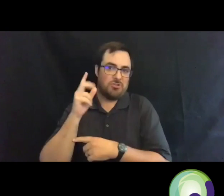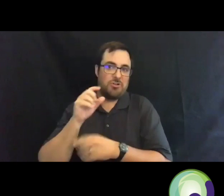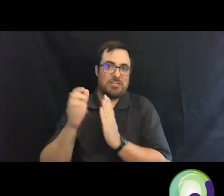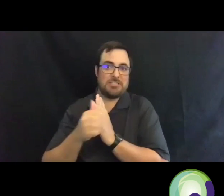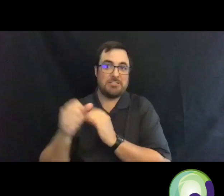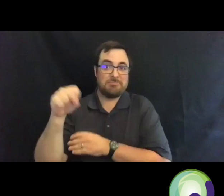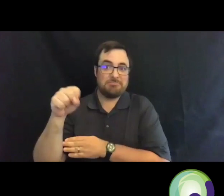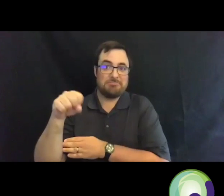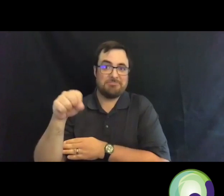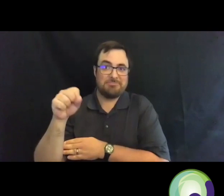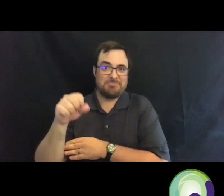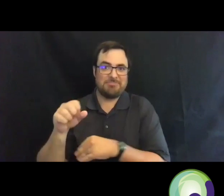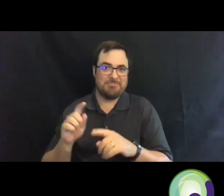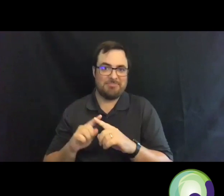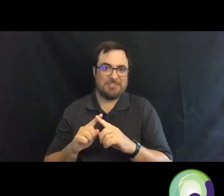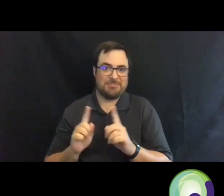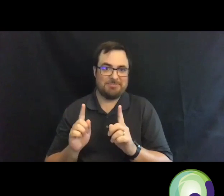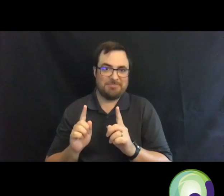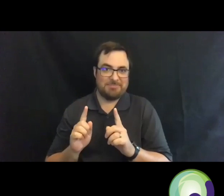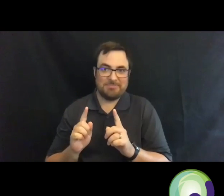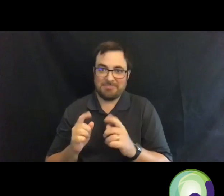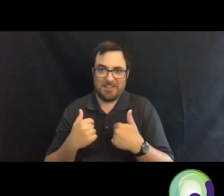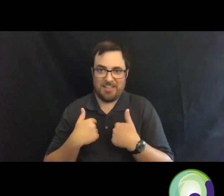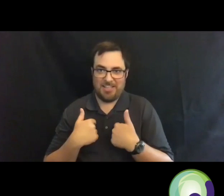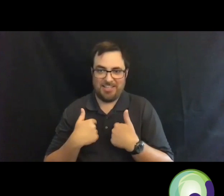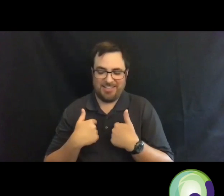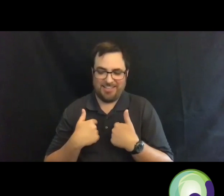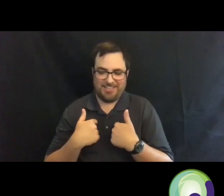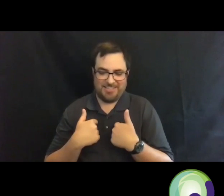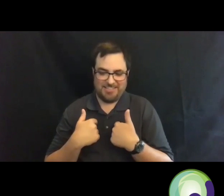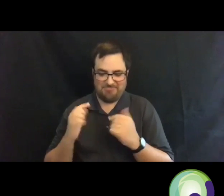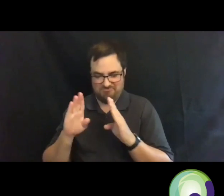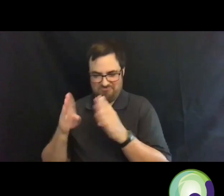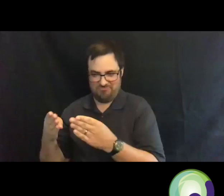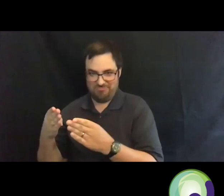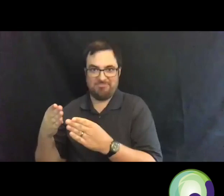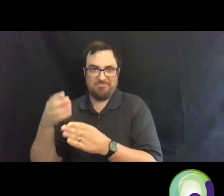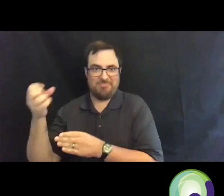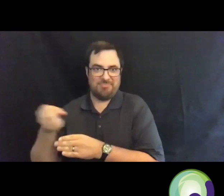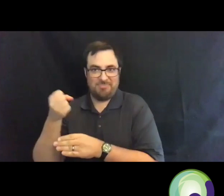I was... not visuals.. for my or visual..